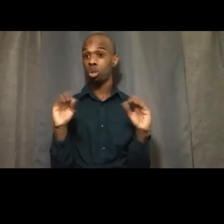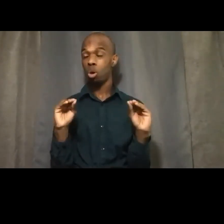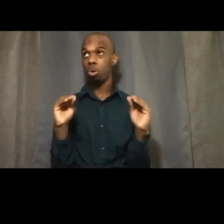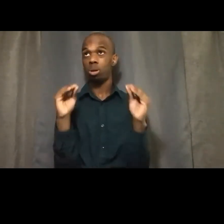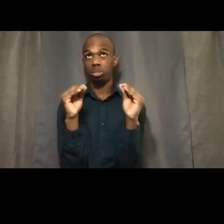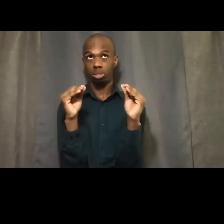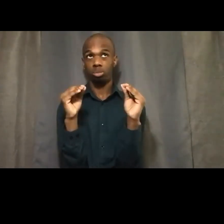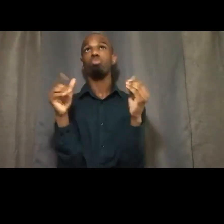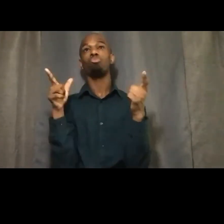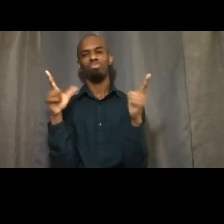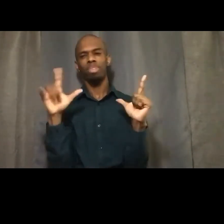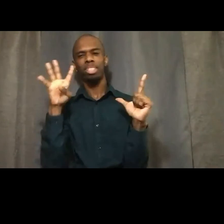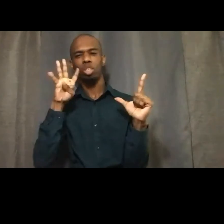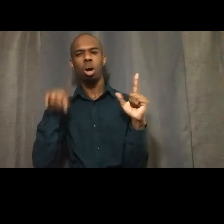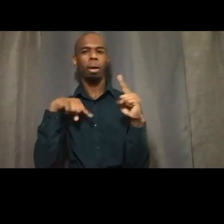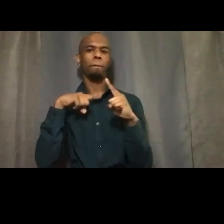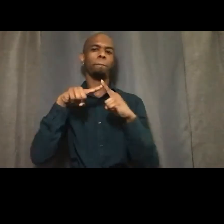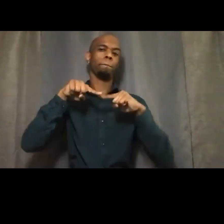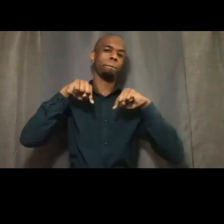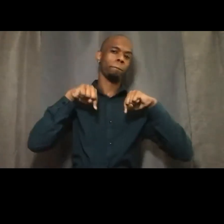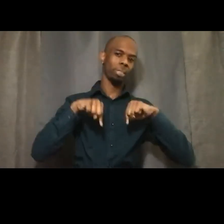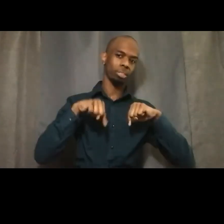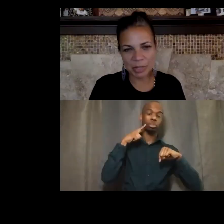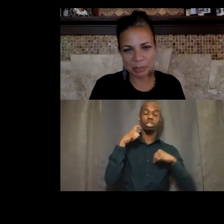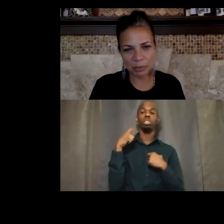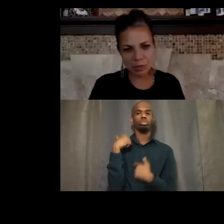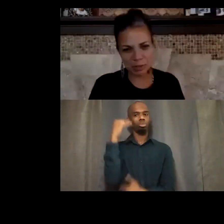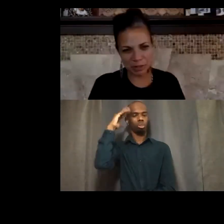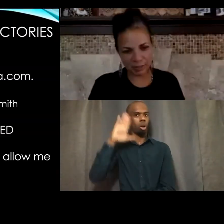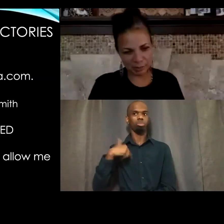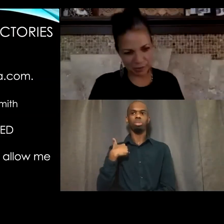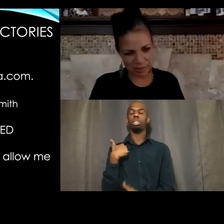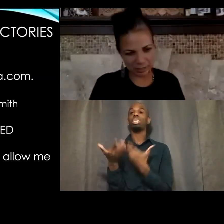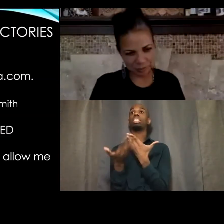about stuff and not getting to the, to what we're supposed to be talking about today.